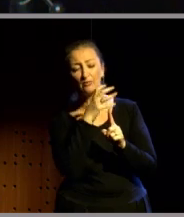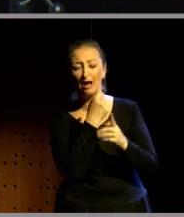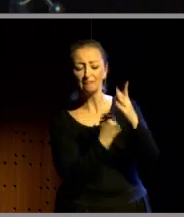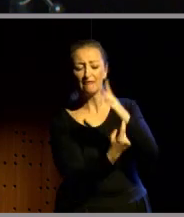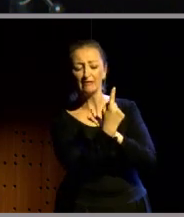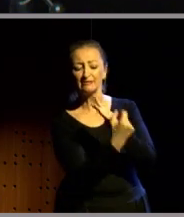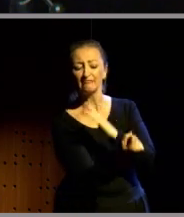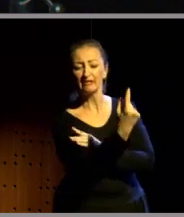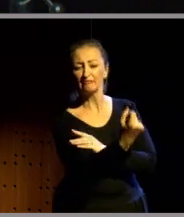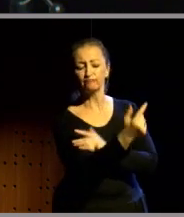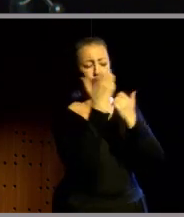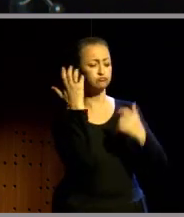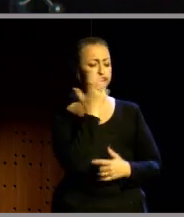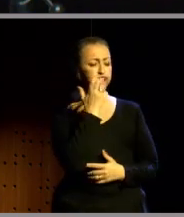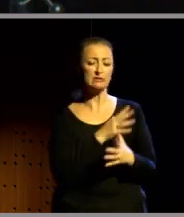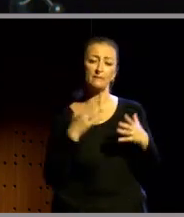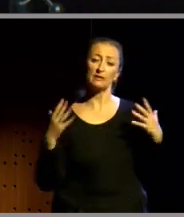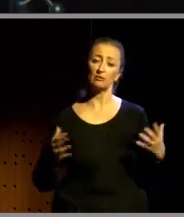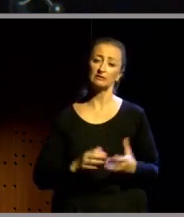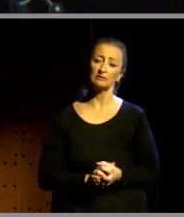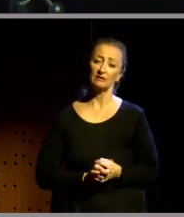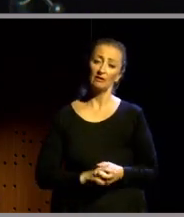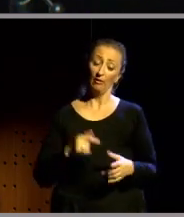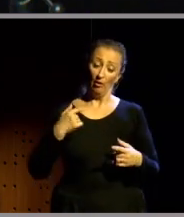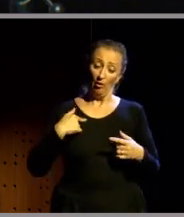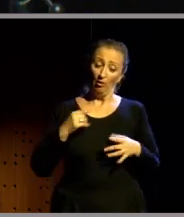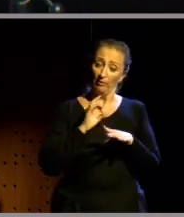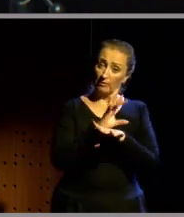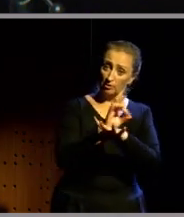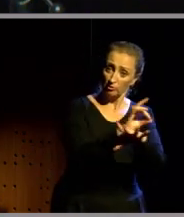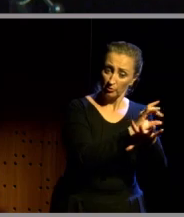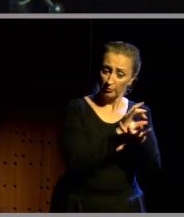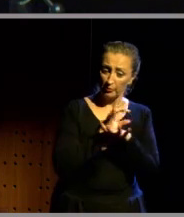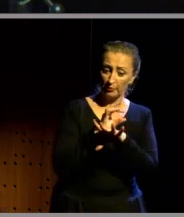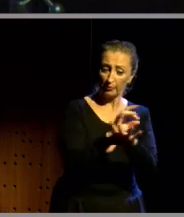After substantial consultation with the sector, we will launch the First Nations-led